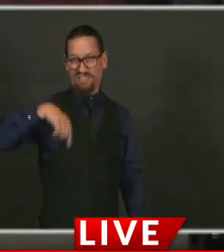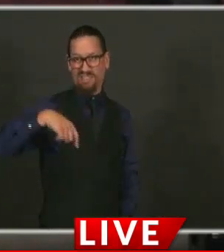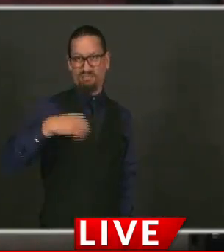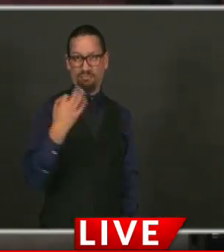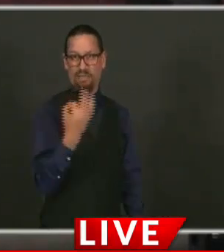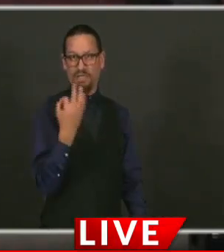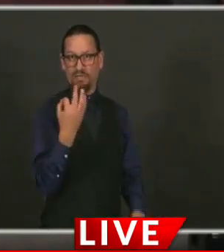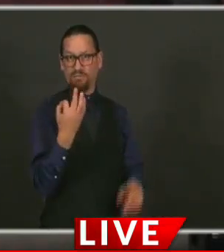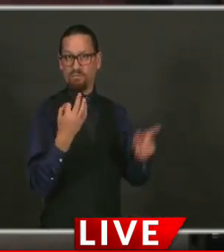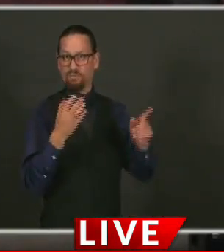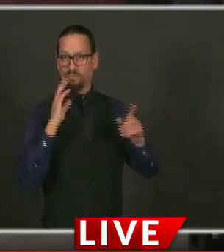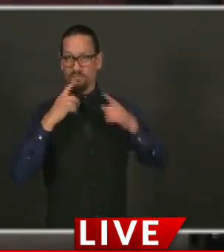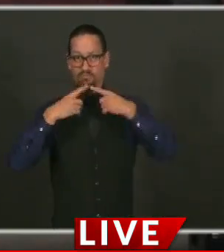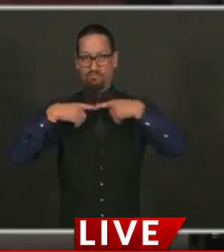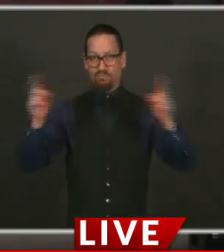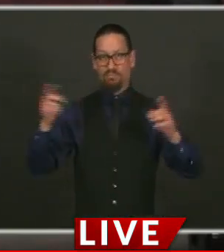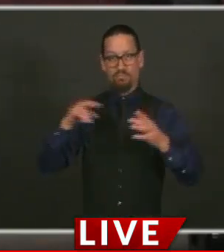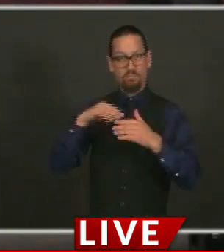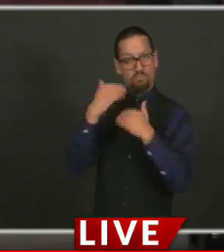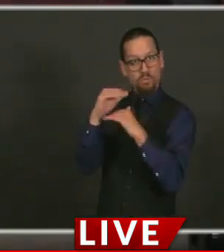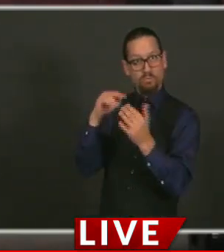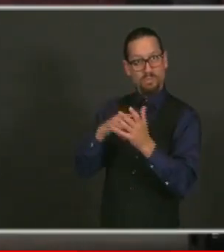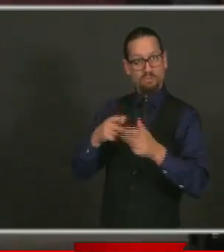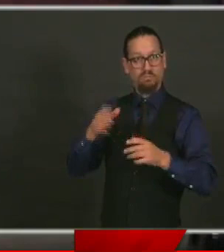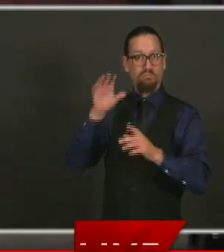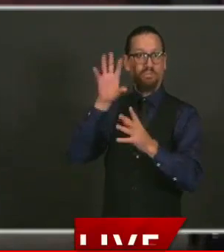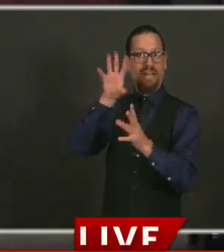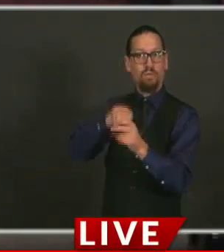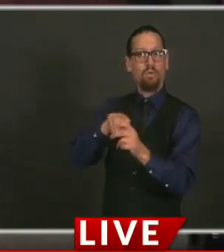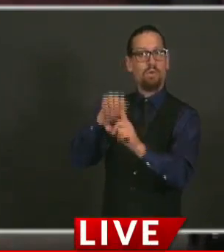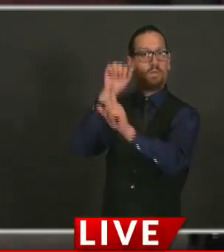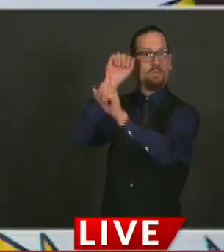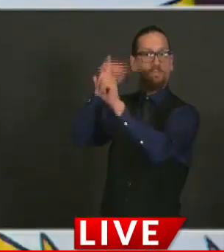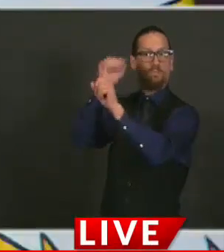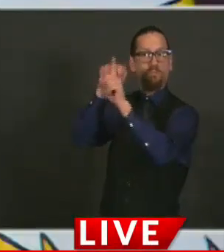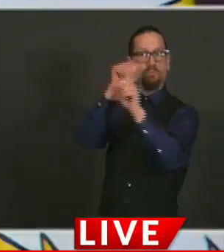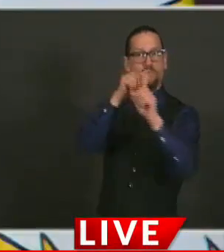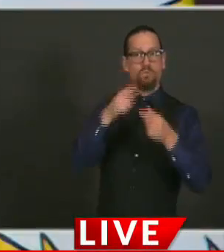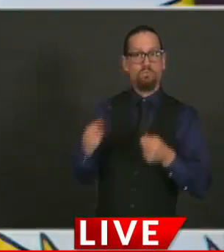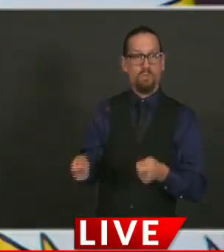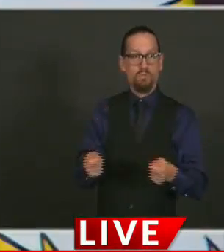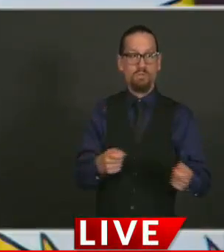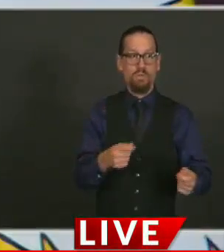HALLOWEEN, WILL YOUR RESTRICTIONS ON FRIDAY IMPACT TRICK-OR-TREATING?